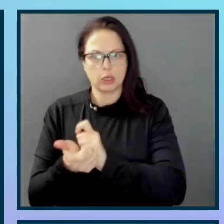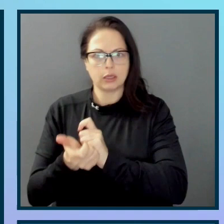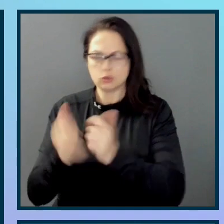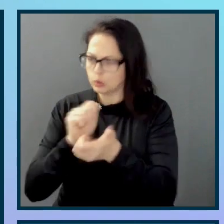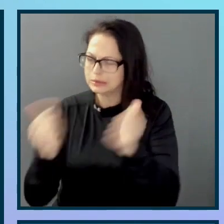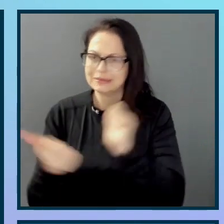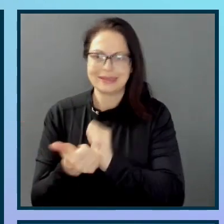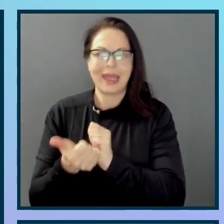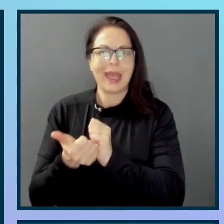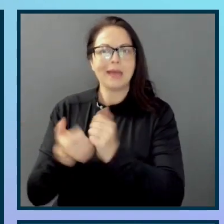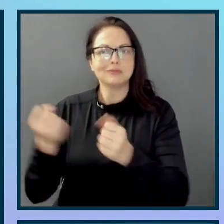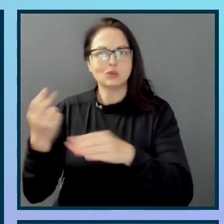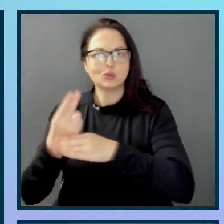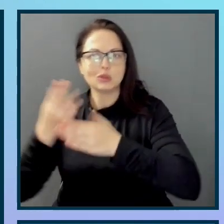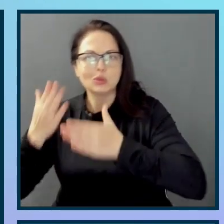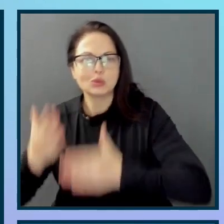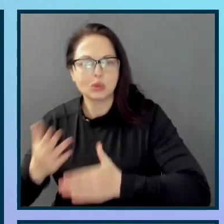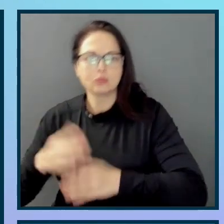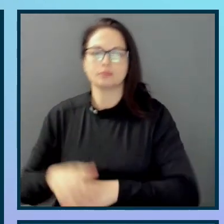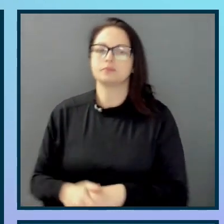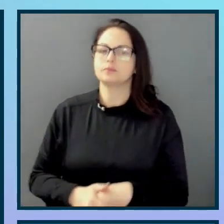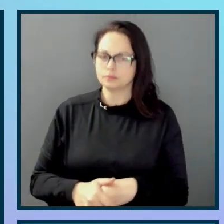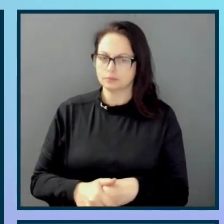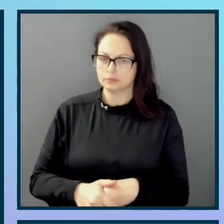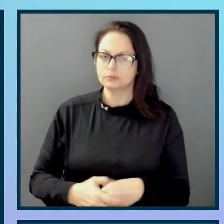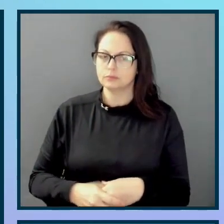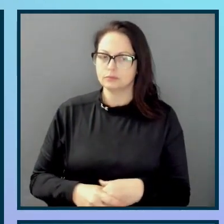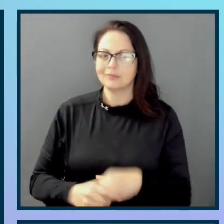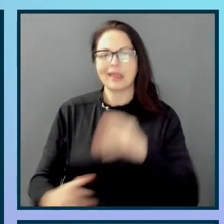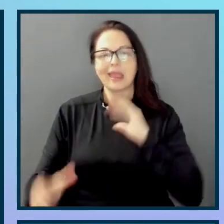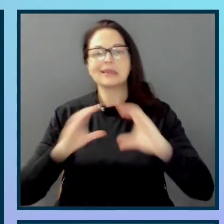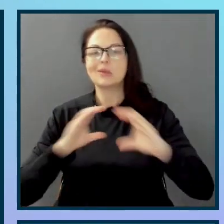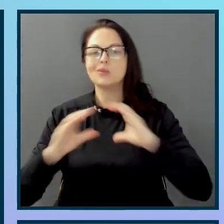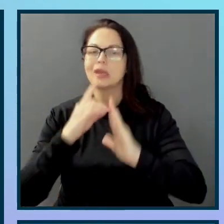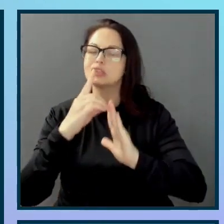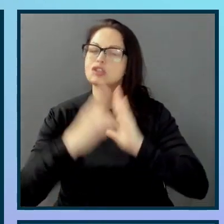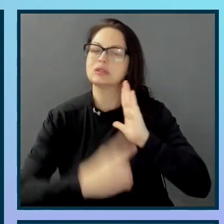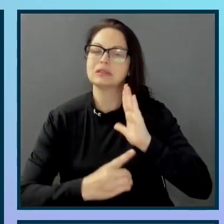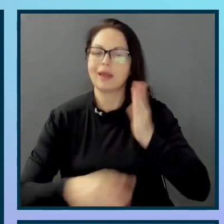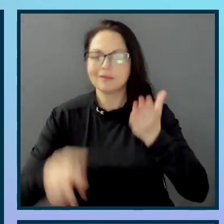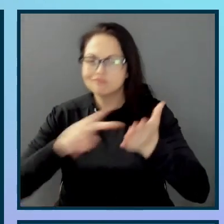that there's an explicit translation of the semantics of that UX and UI to the dev team and the testers,